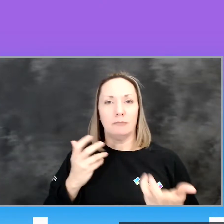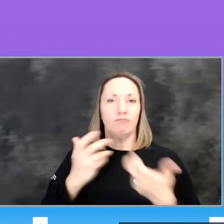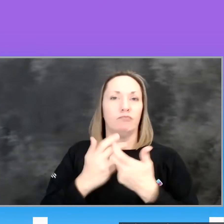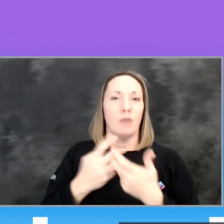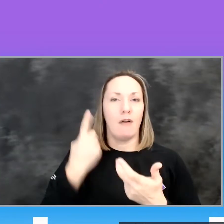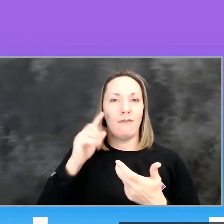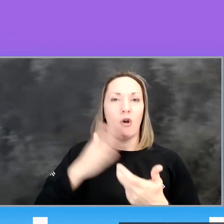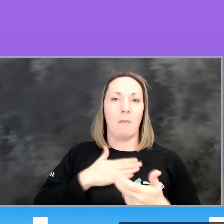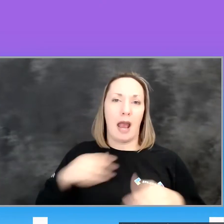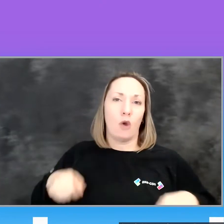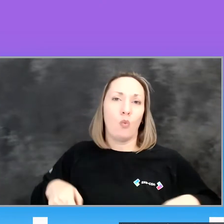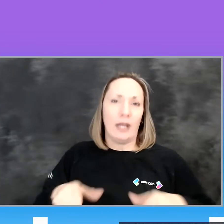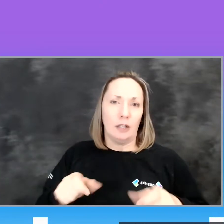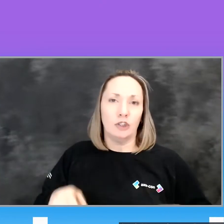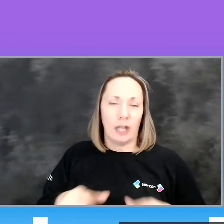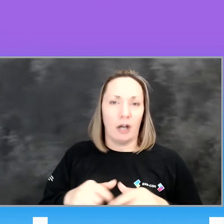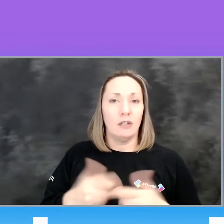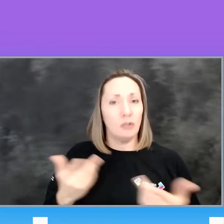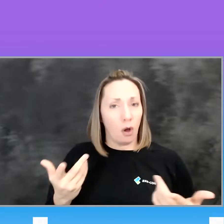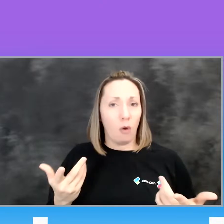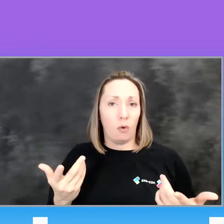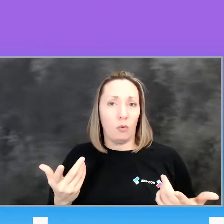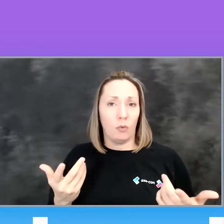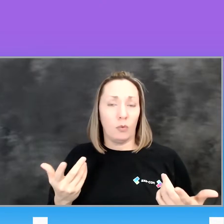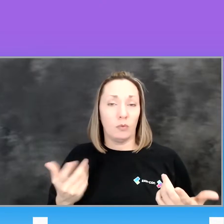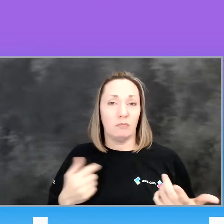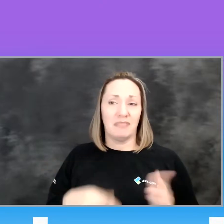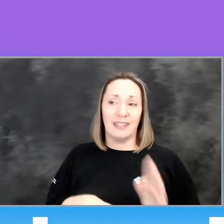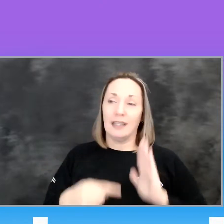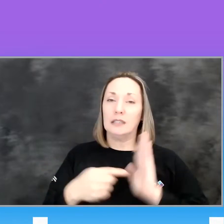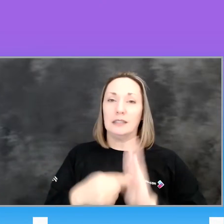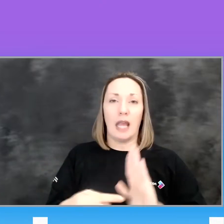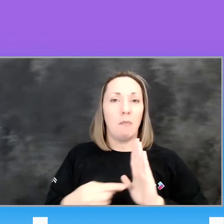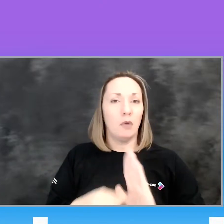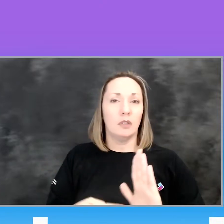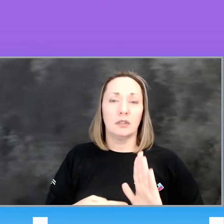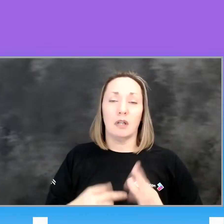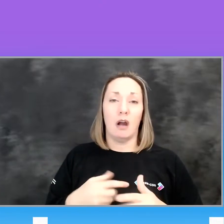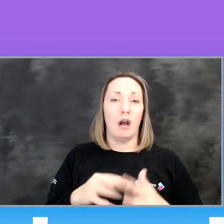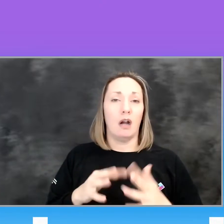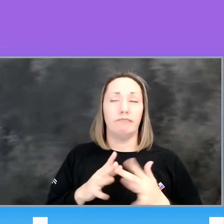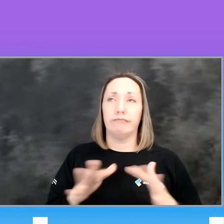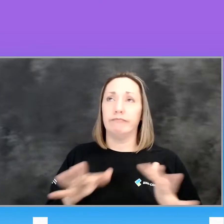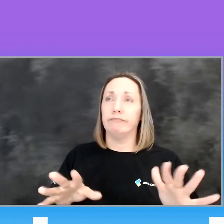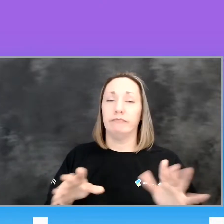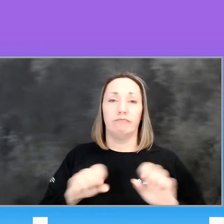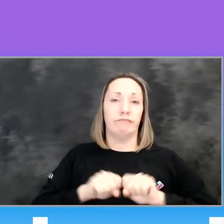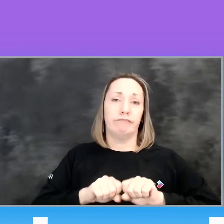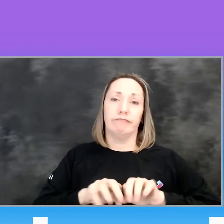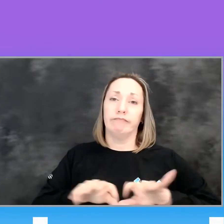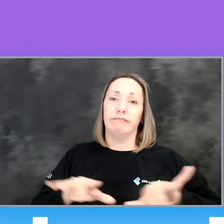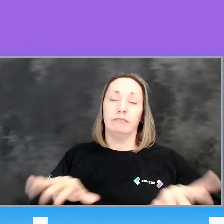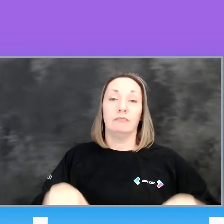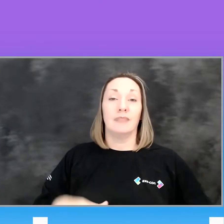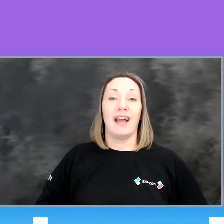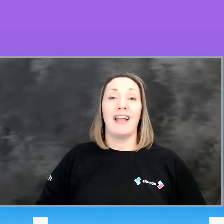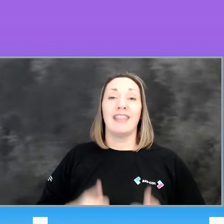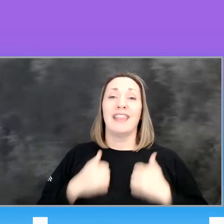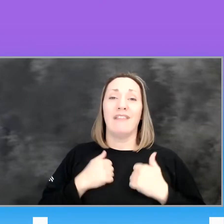wheelchair. So, I mean, the examples are all over the place,